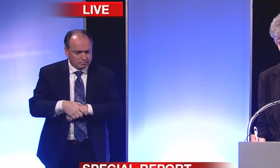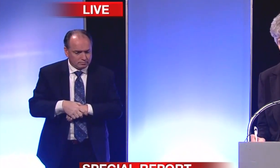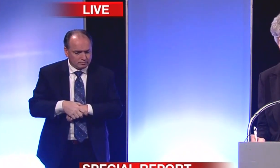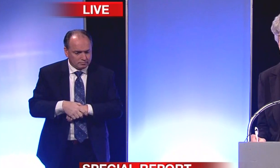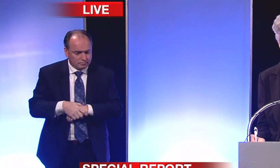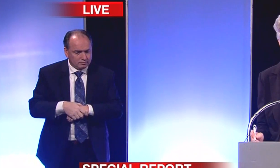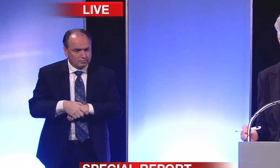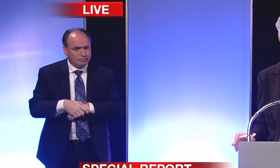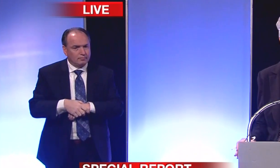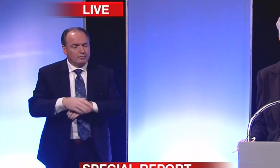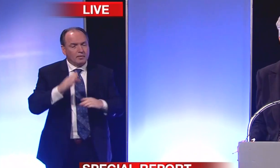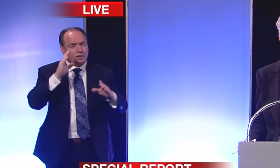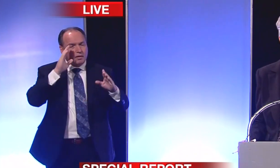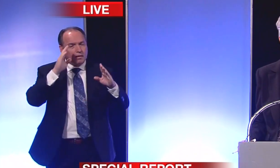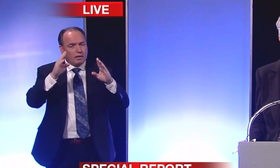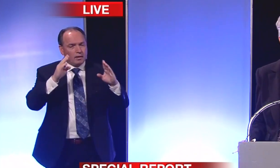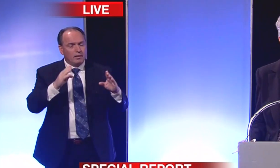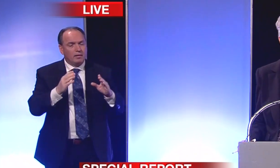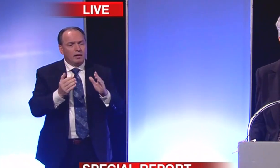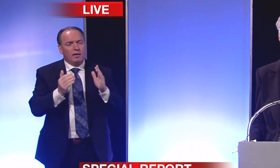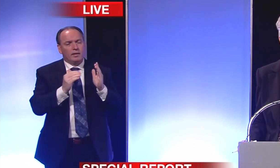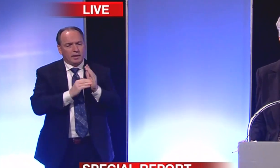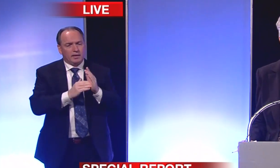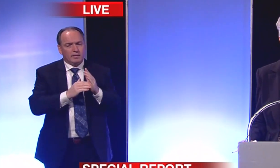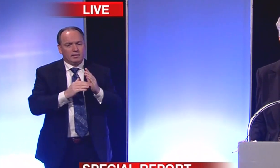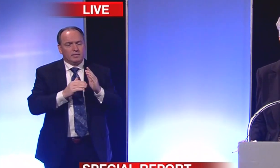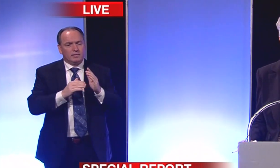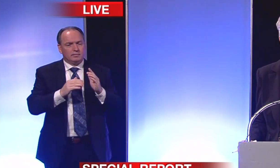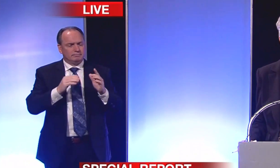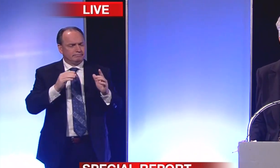I'D LIKE TO ASK TALKING ERIE